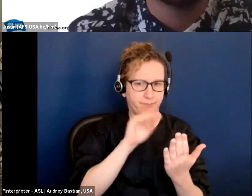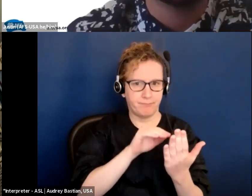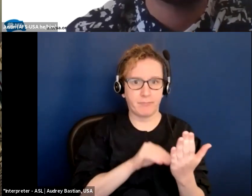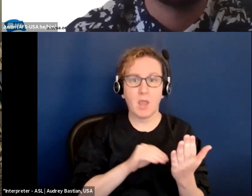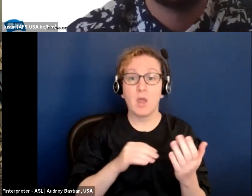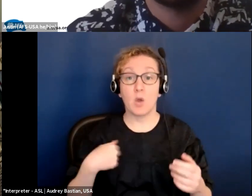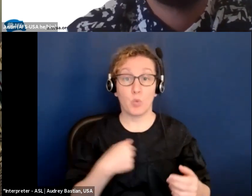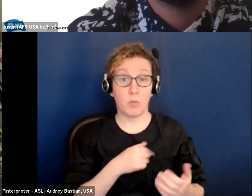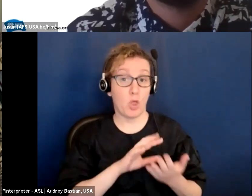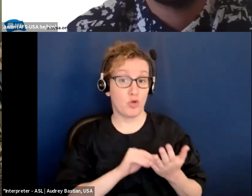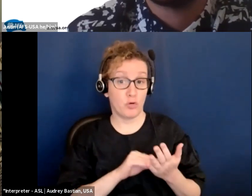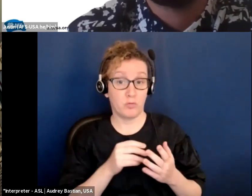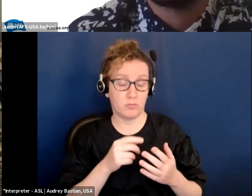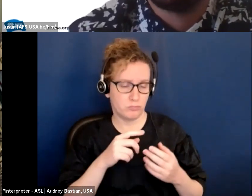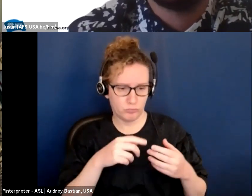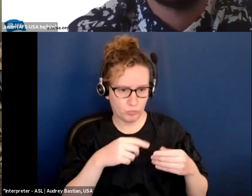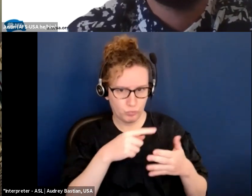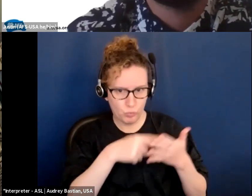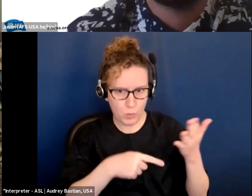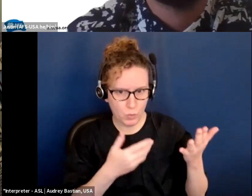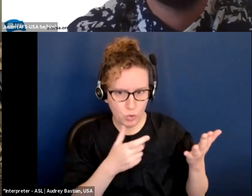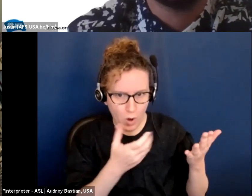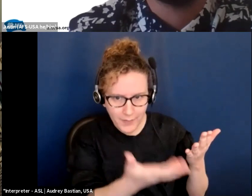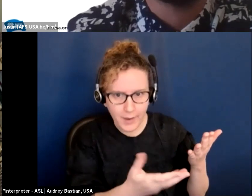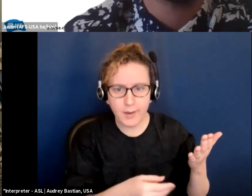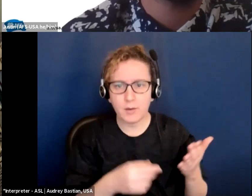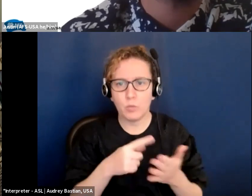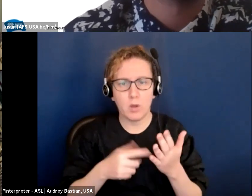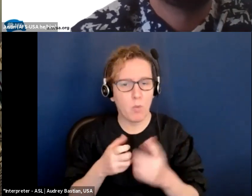program as well as what their health and needs are there.